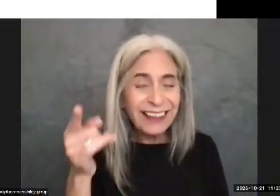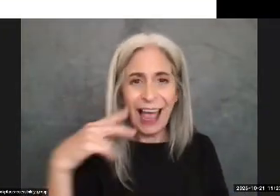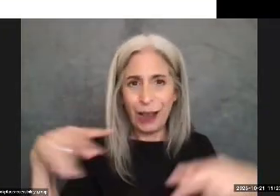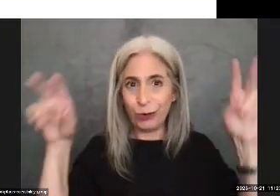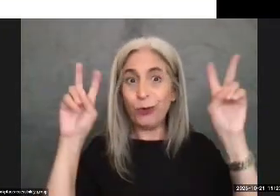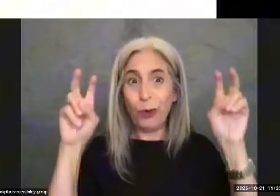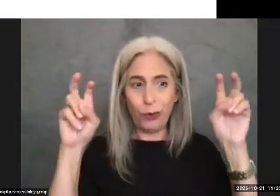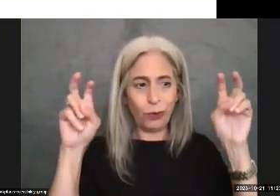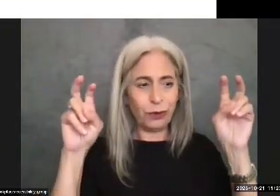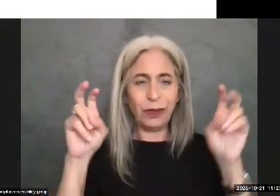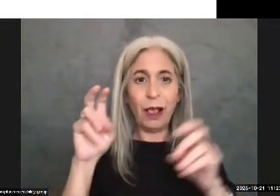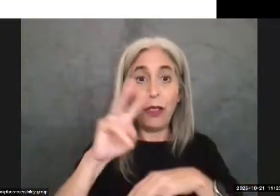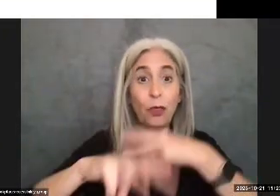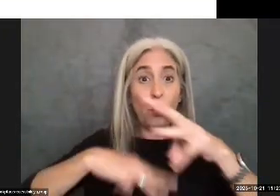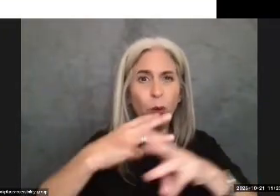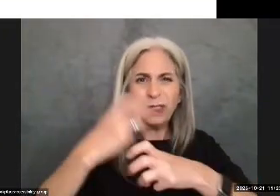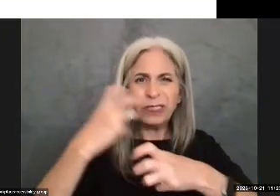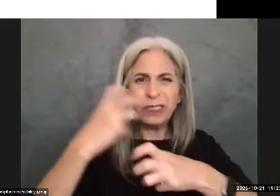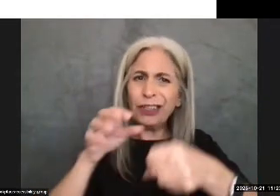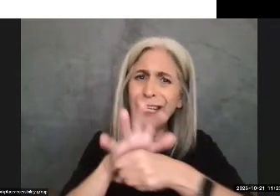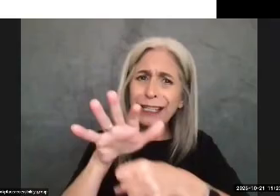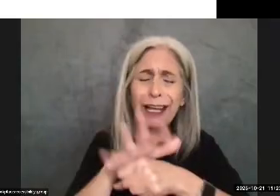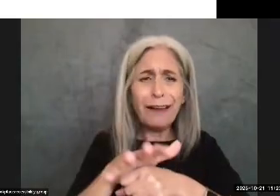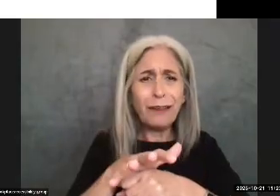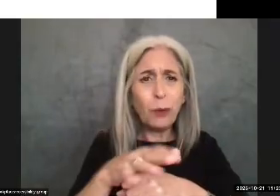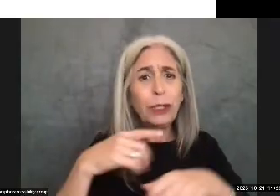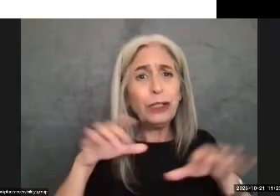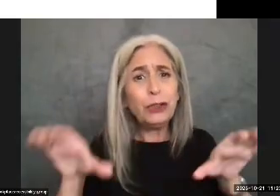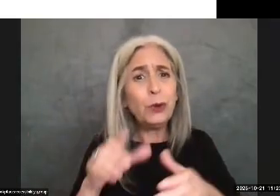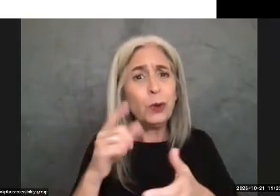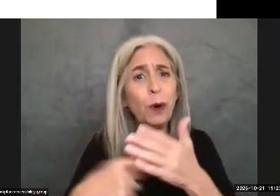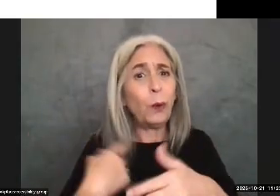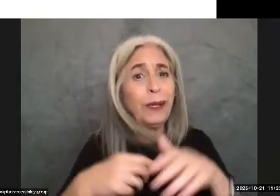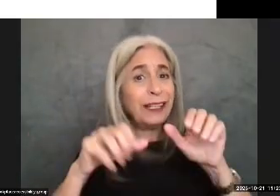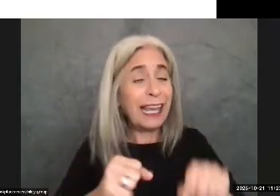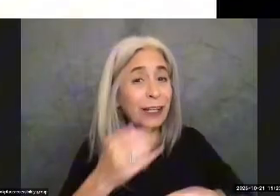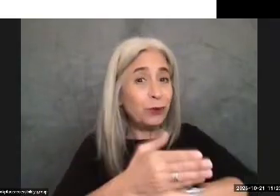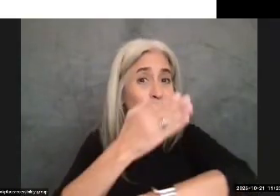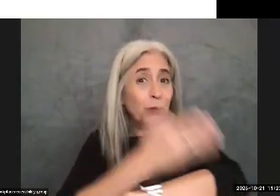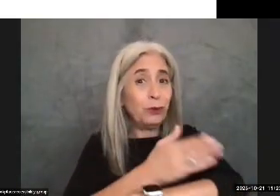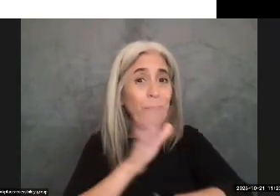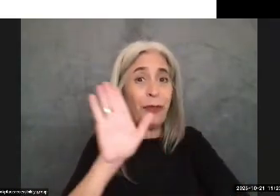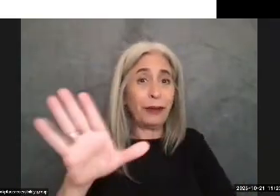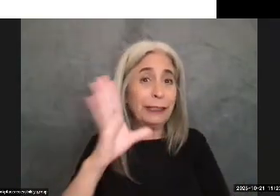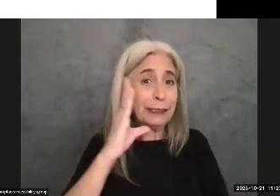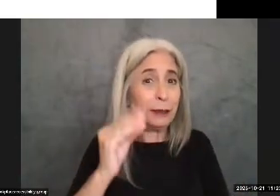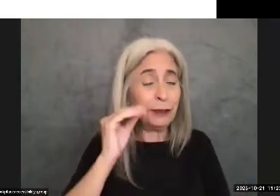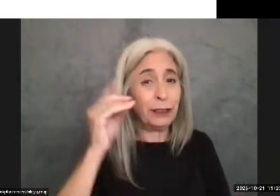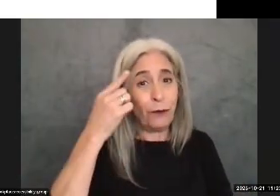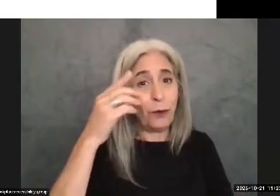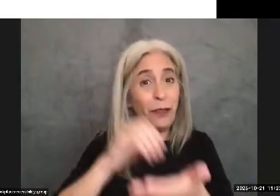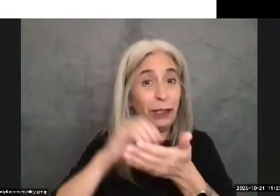Kathleen DeForest: Because, and I quote, the world is hard enough, we do what we can to make things better for our students.